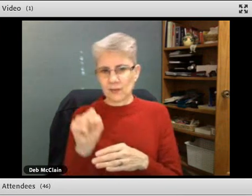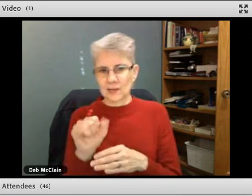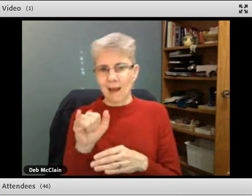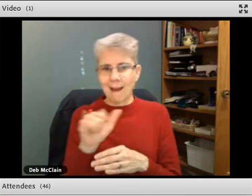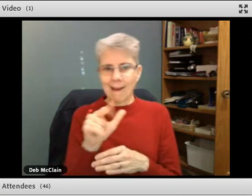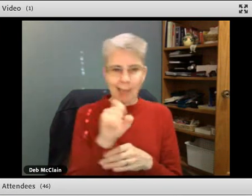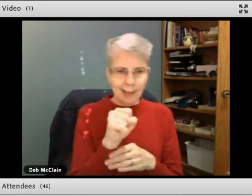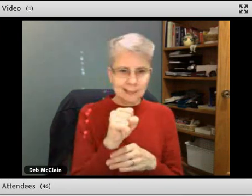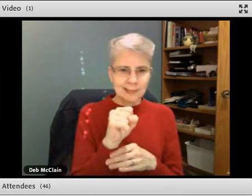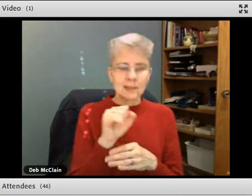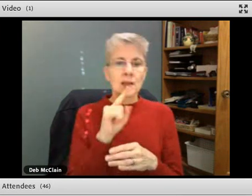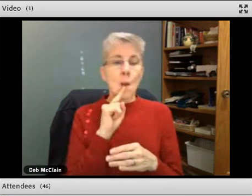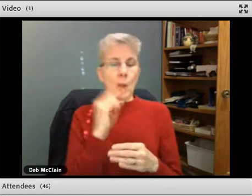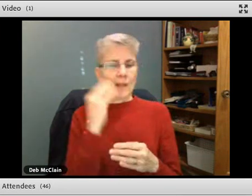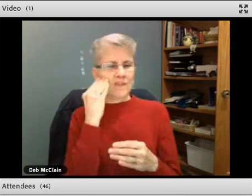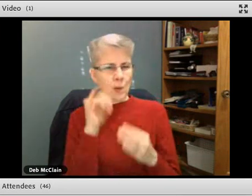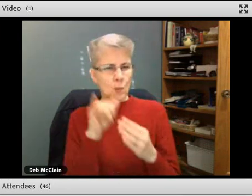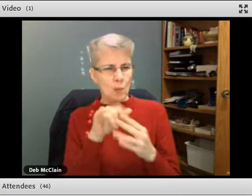It kind of depends on what I'm working on.